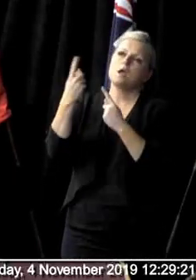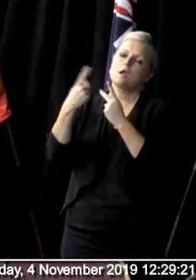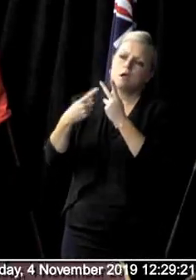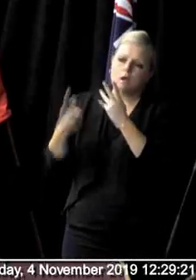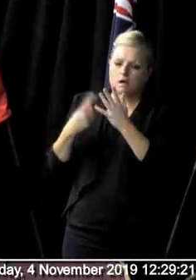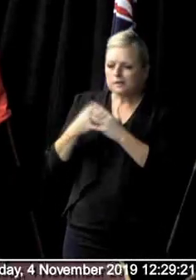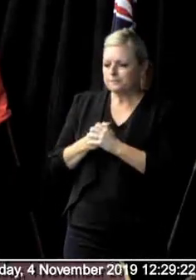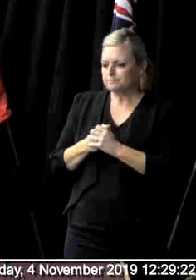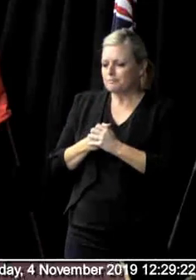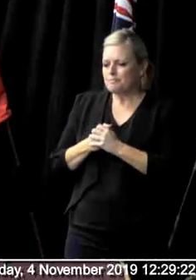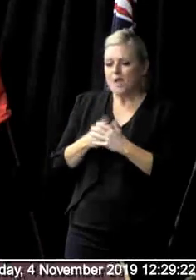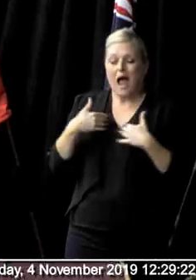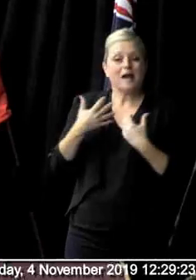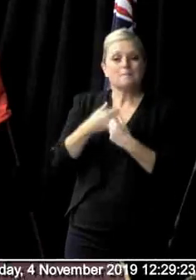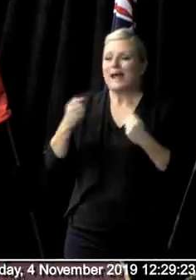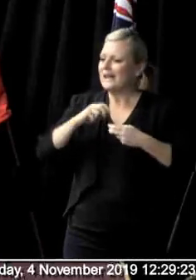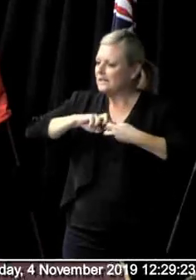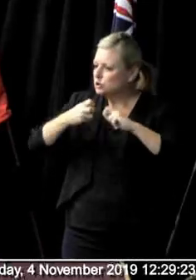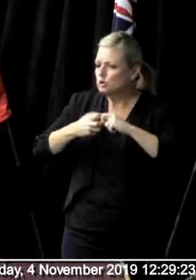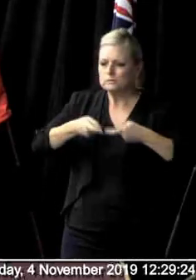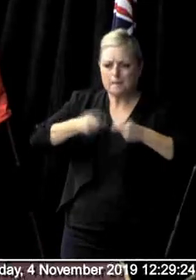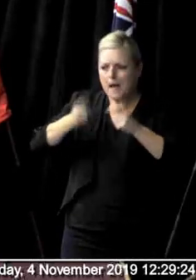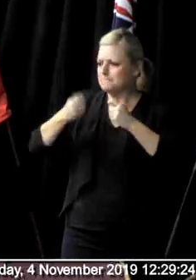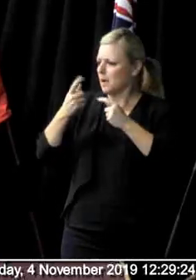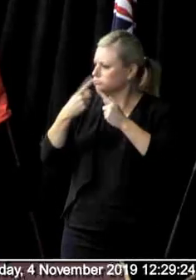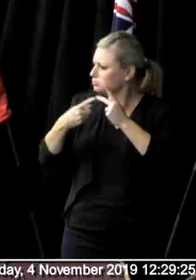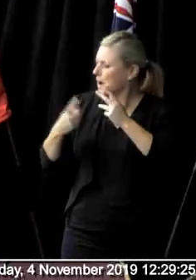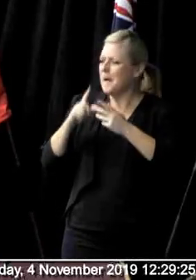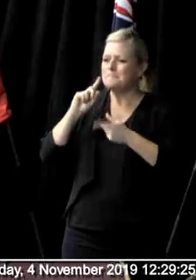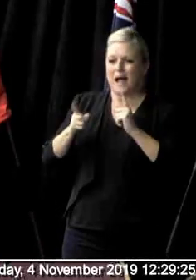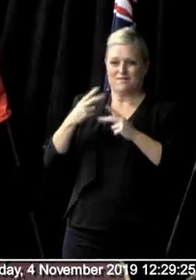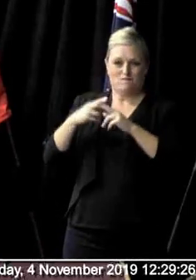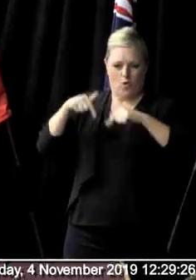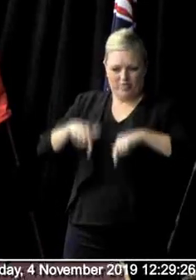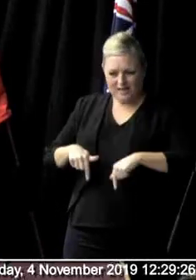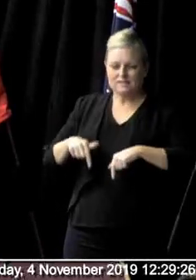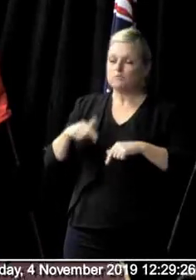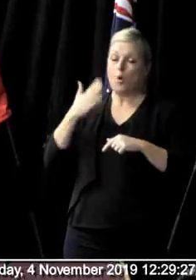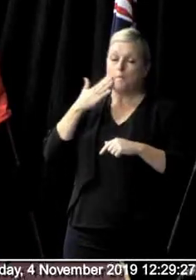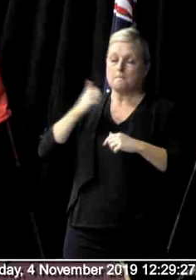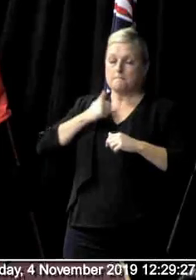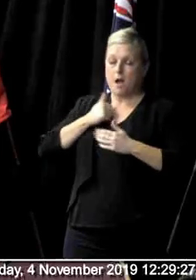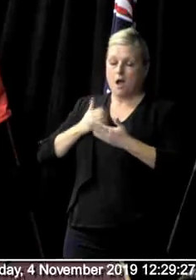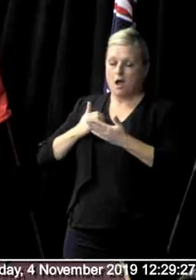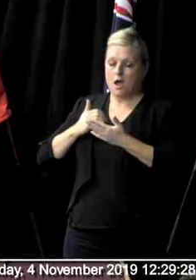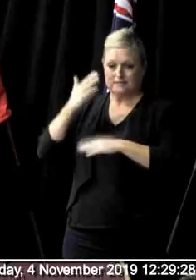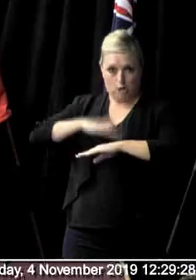try and focus on the things that really needed to be eliminated, as a work in